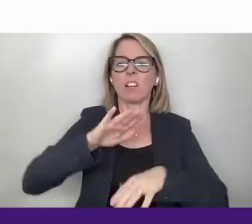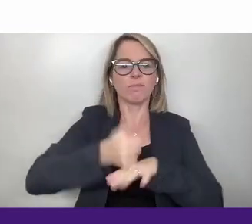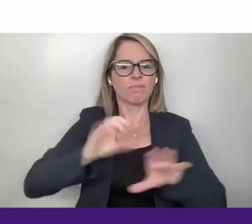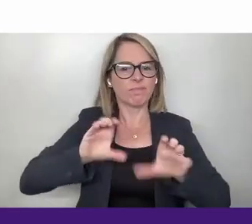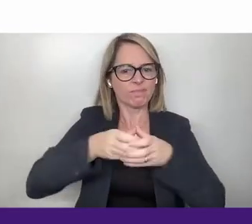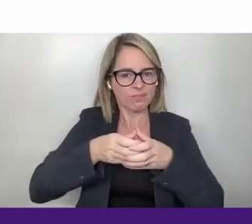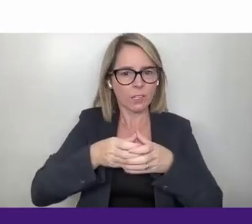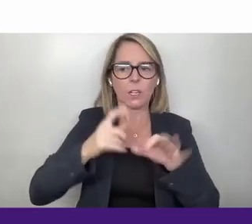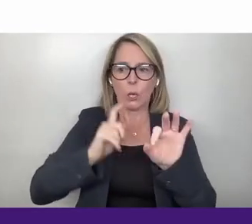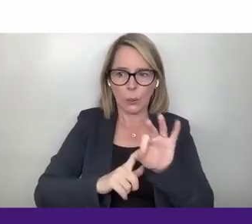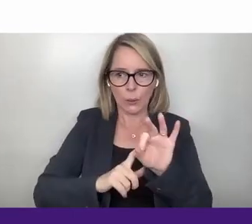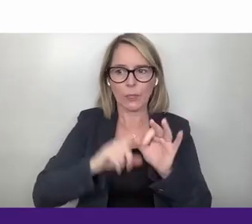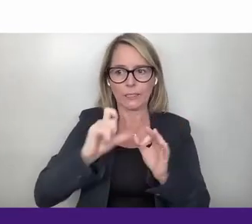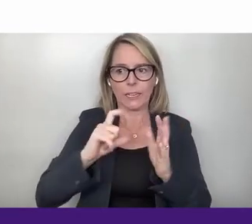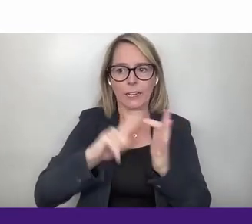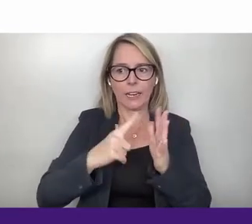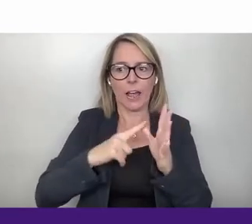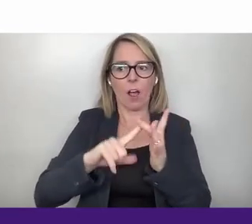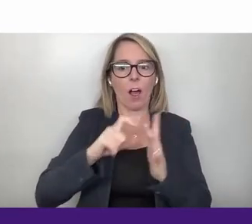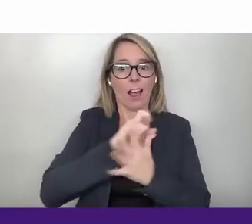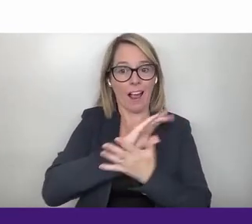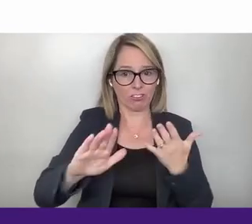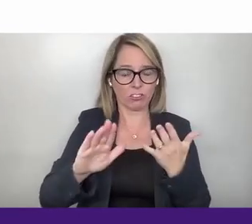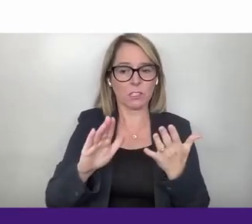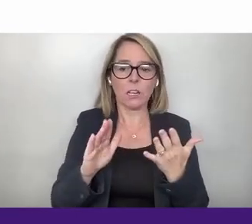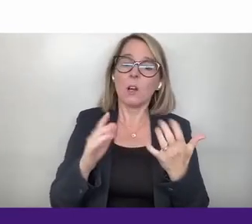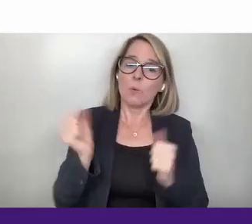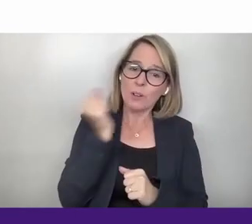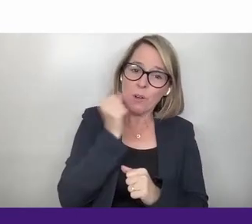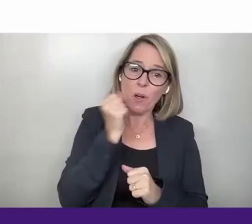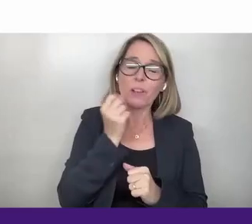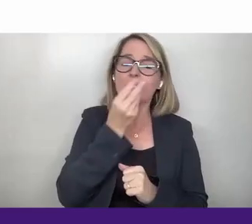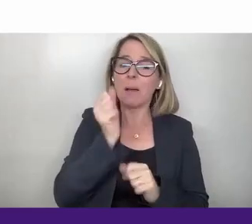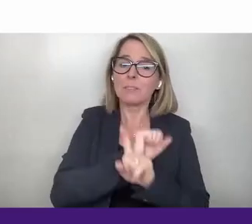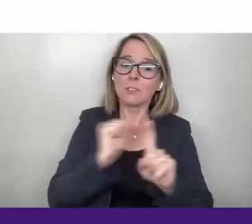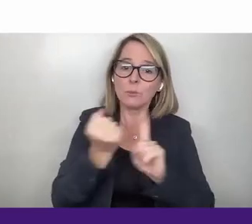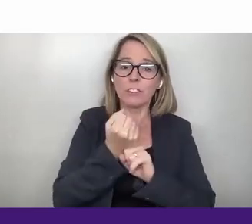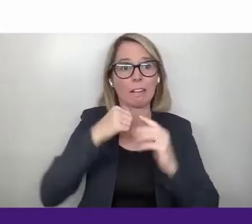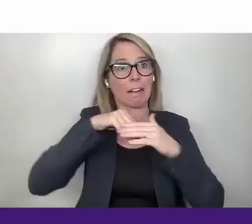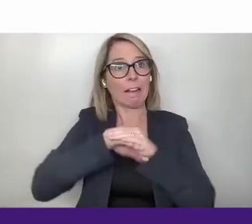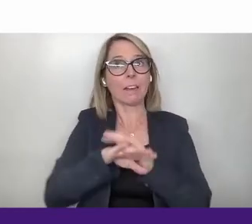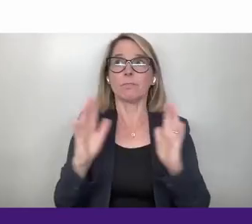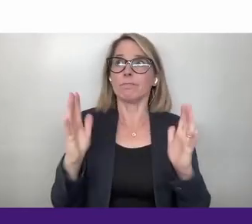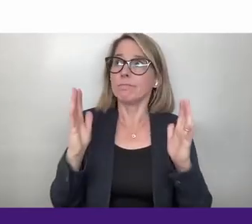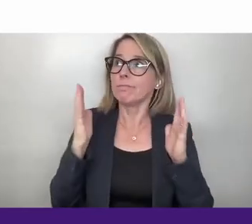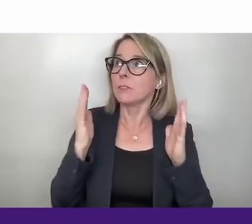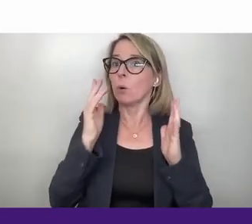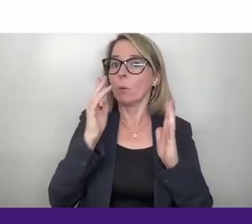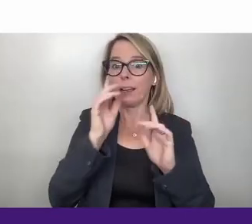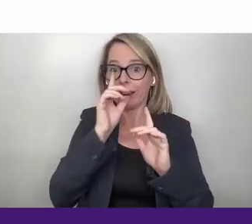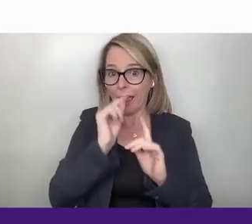things that we cannot change, even though some of them we would really like to. Today, we will